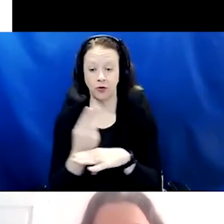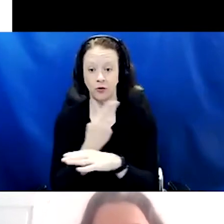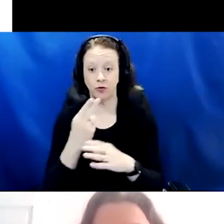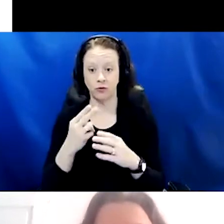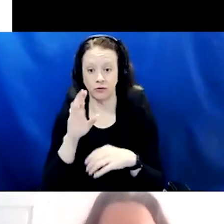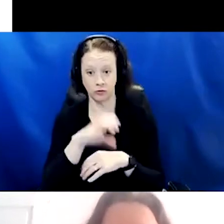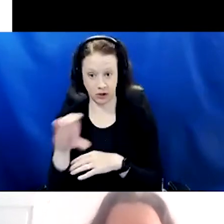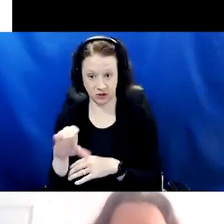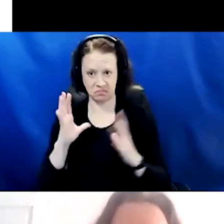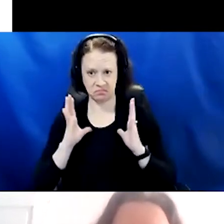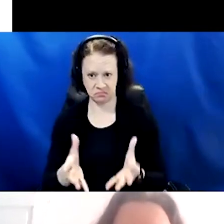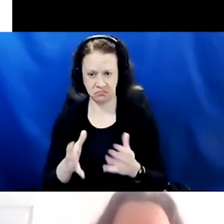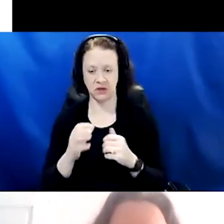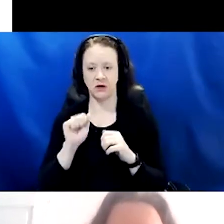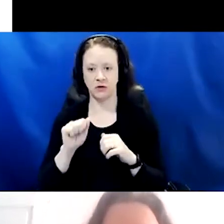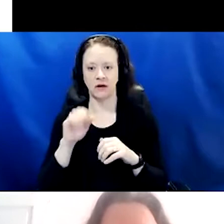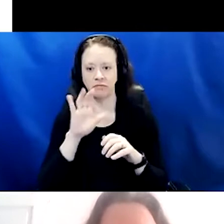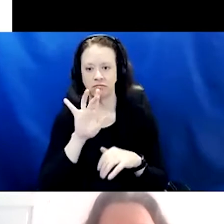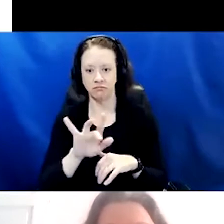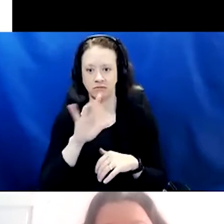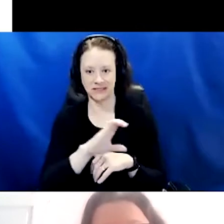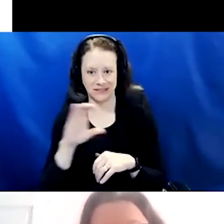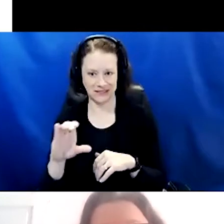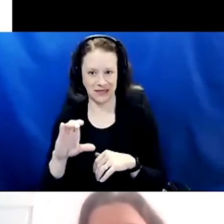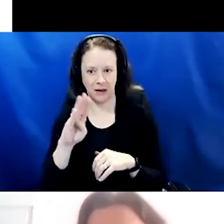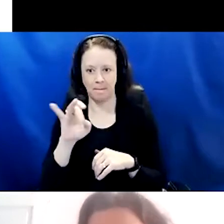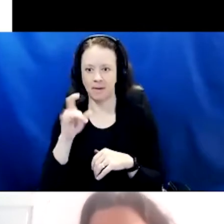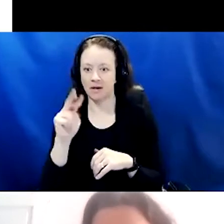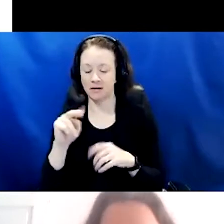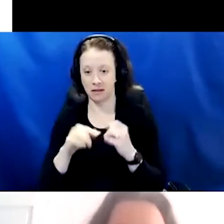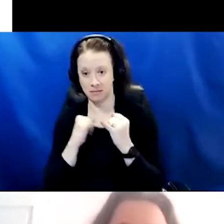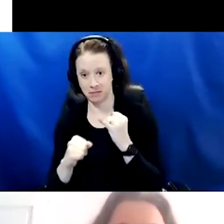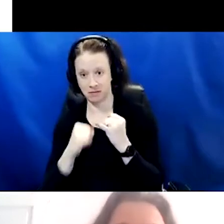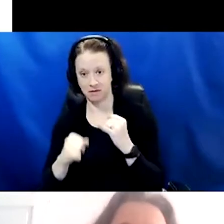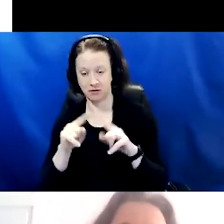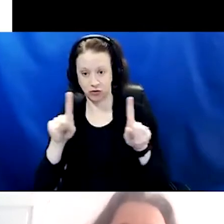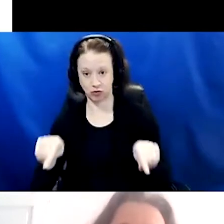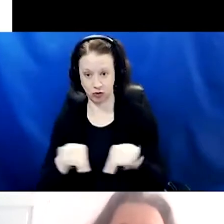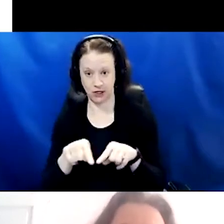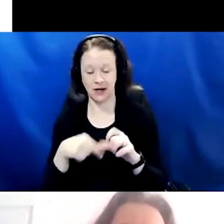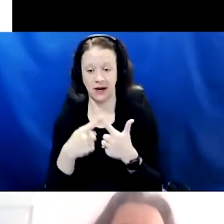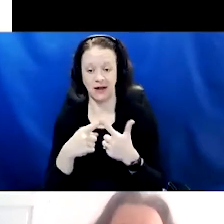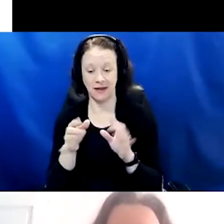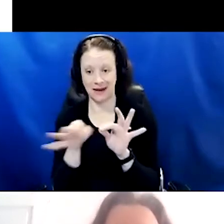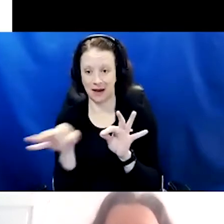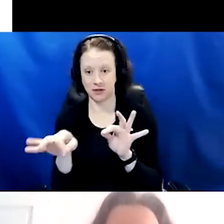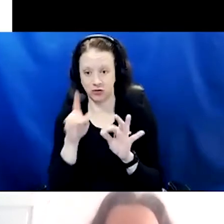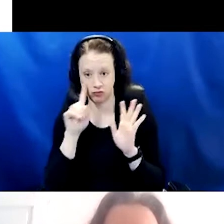you need to click on the CC, closed captioning button at the bottom of your screen, and then captions will appear.